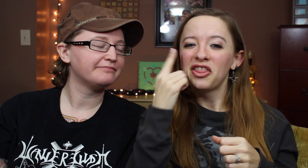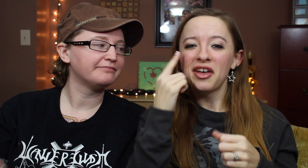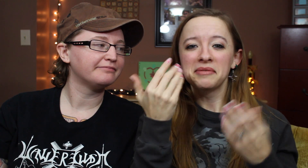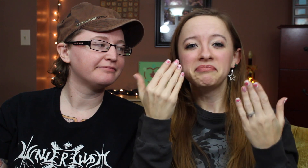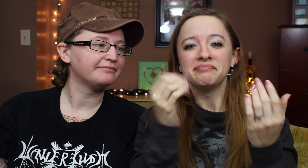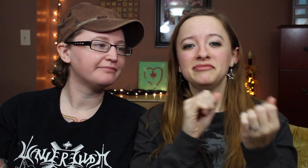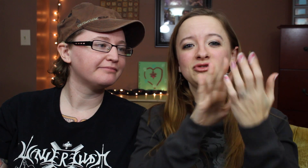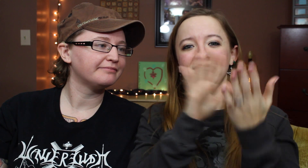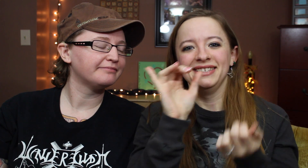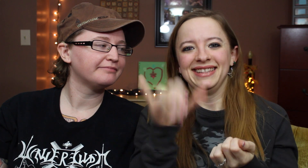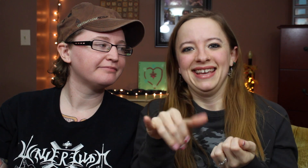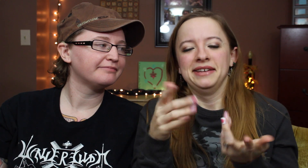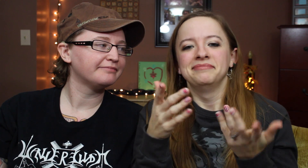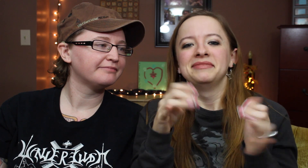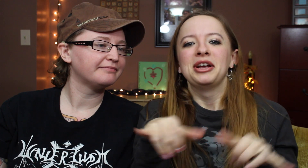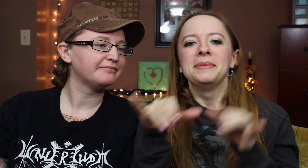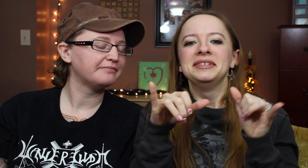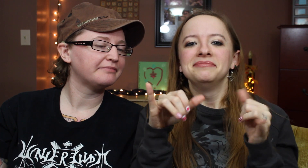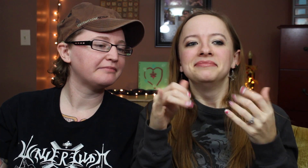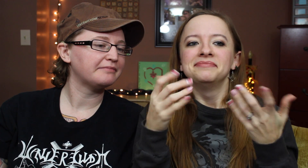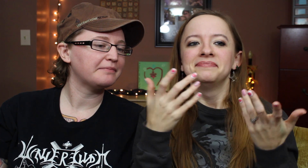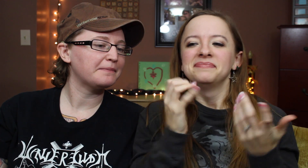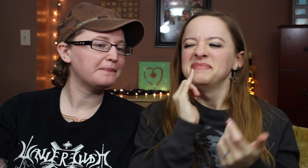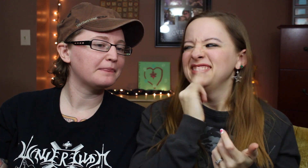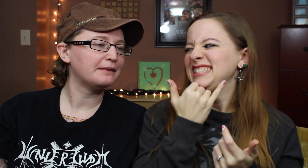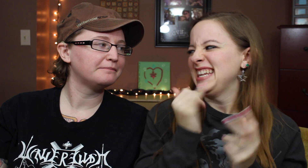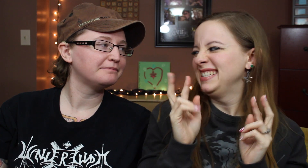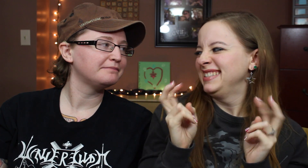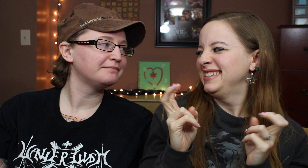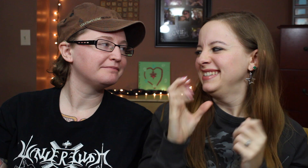around quite a bit so I thought I'd go ahead and address this comment.